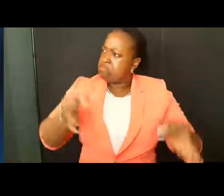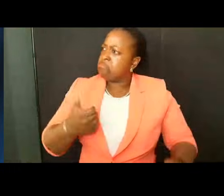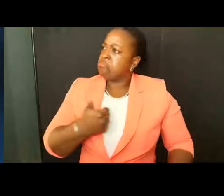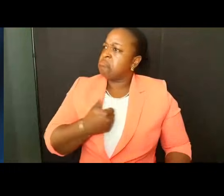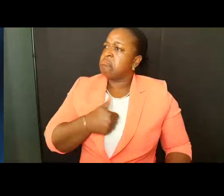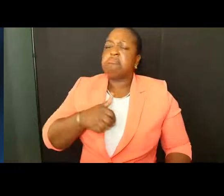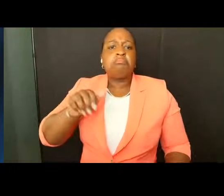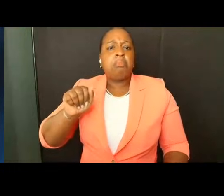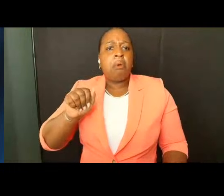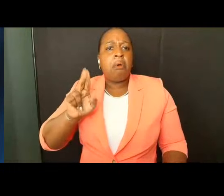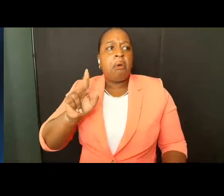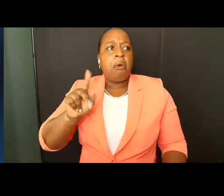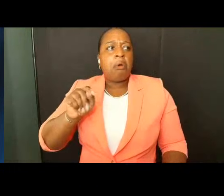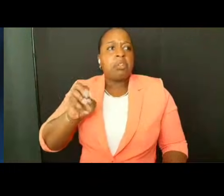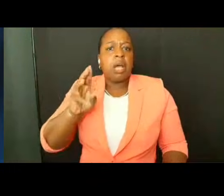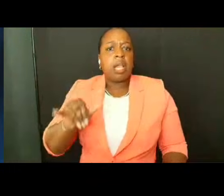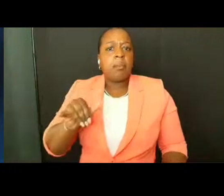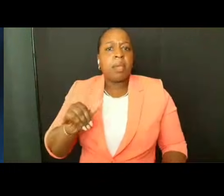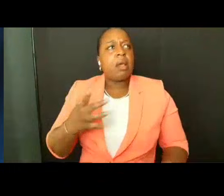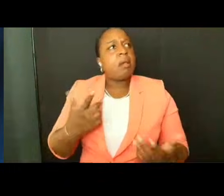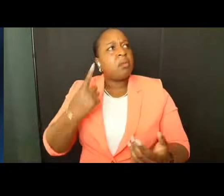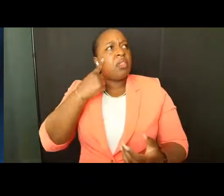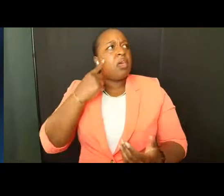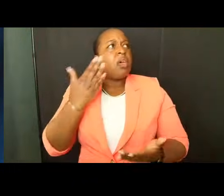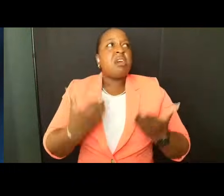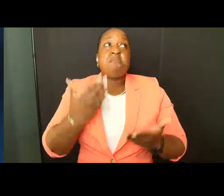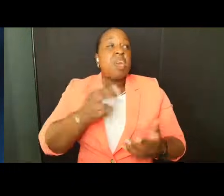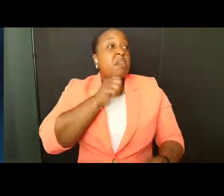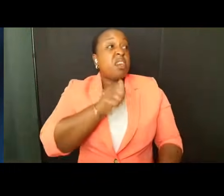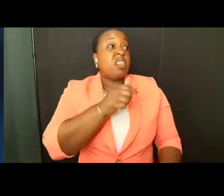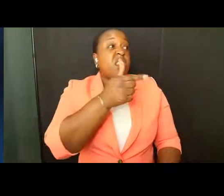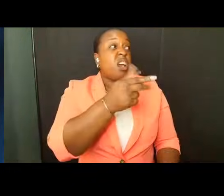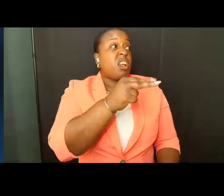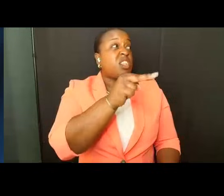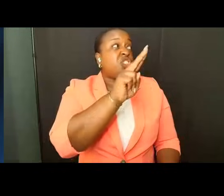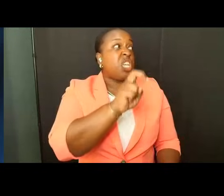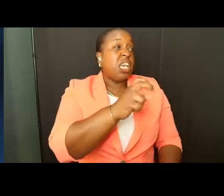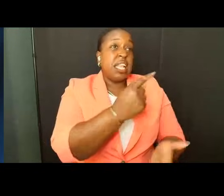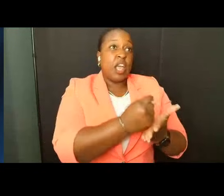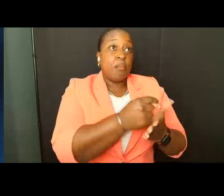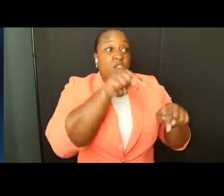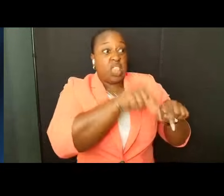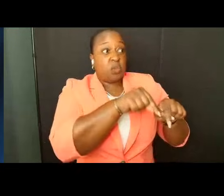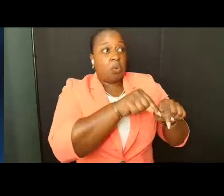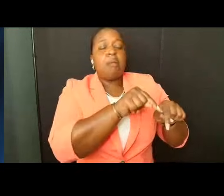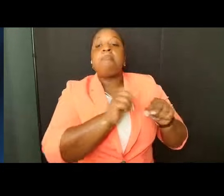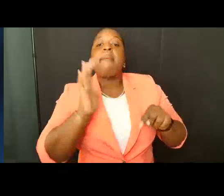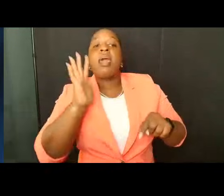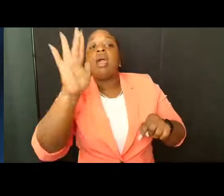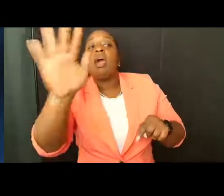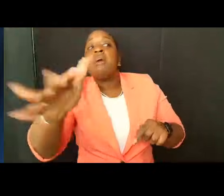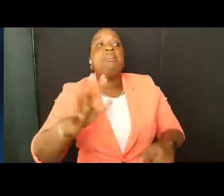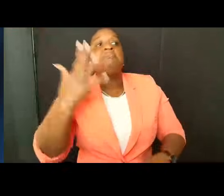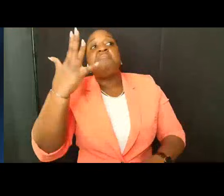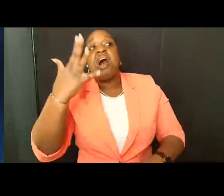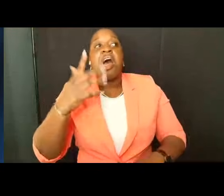not be this gene therapy. Maybe it's the in vivo gene therapy that's coming 5, 10 years from now.